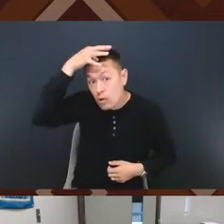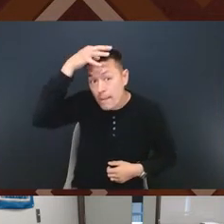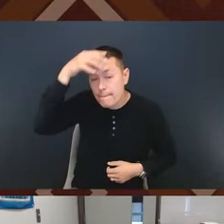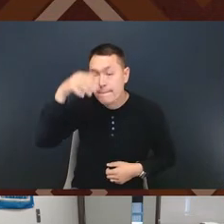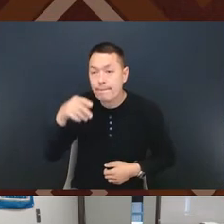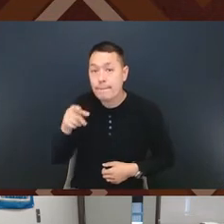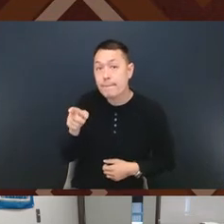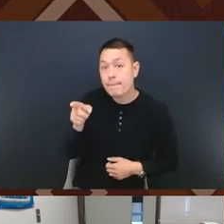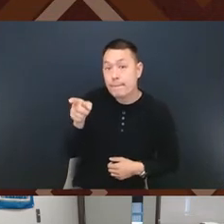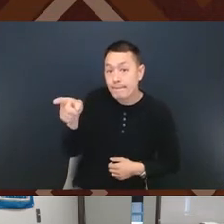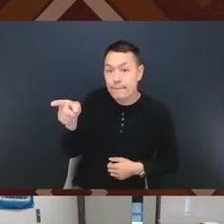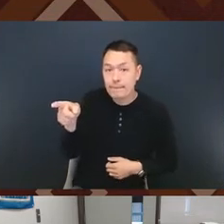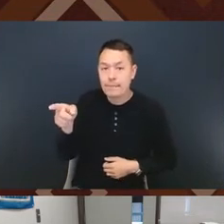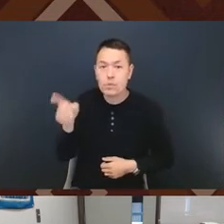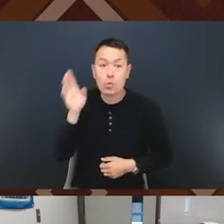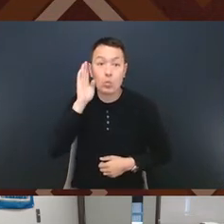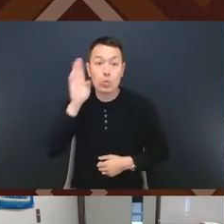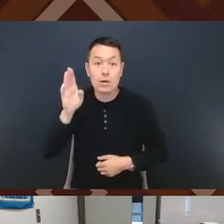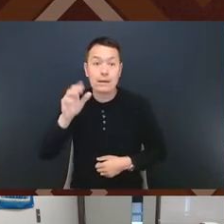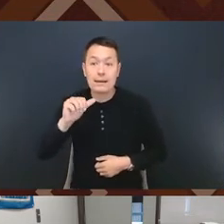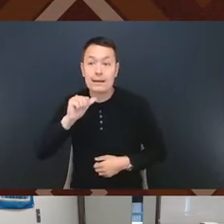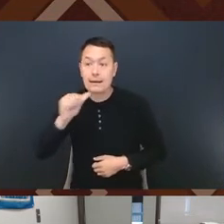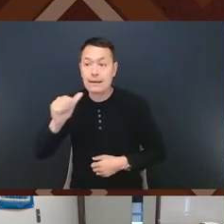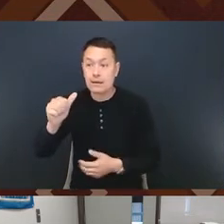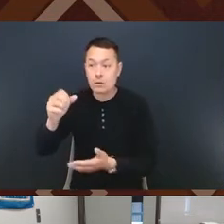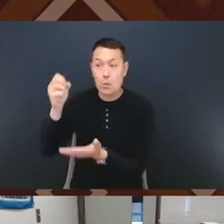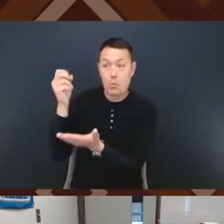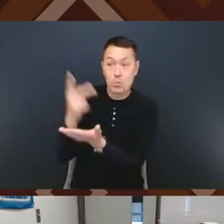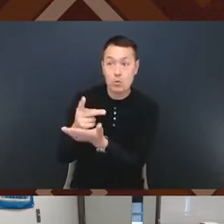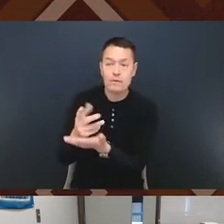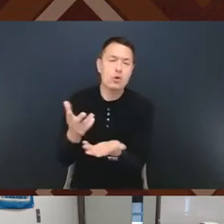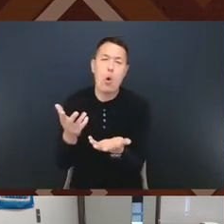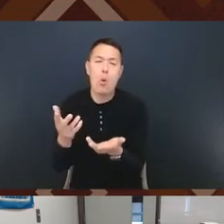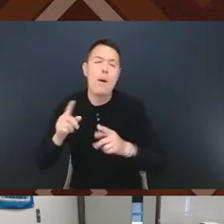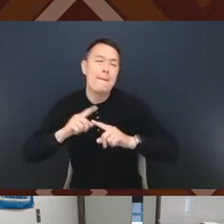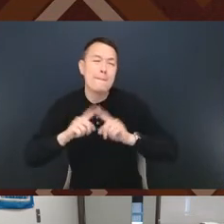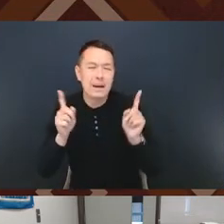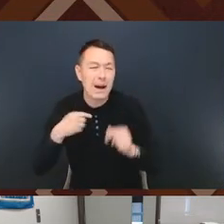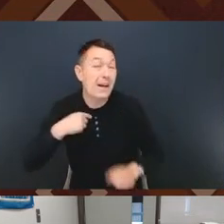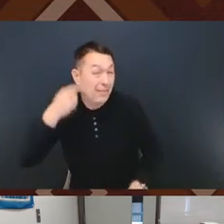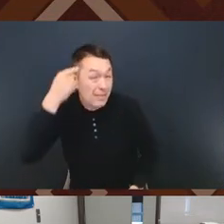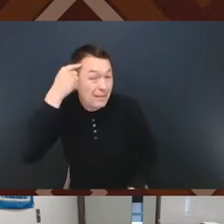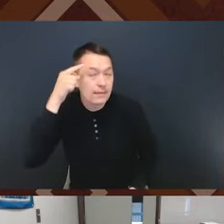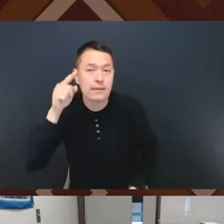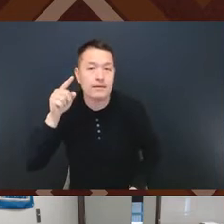Probably no, not now. I think people should be careful what they say